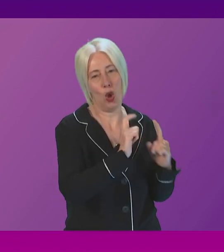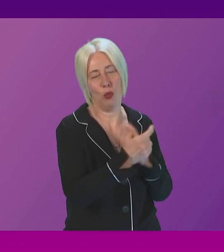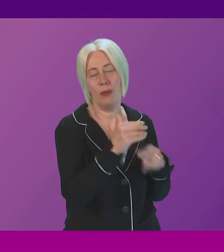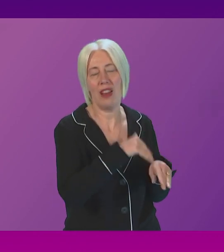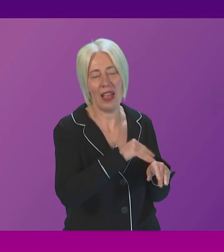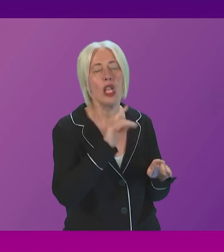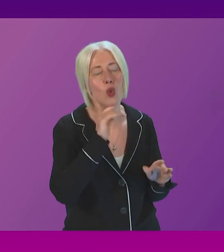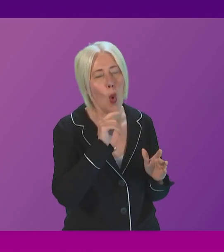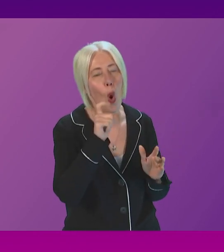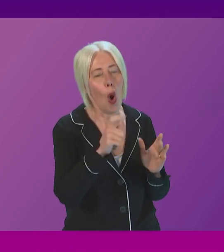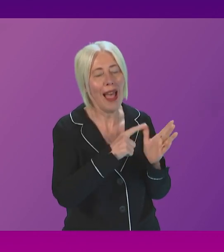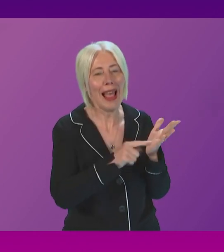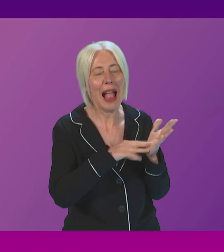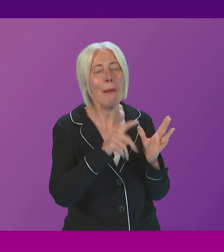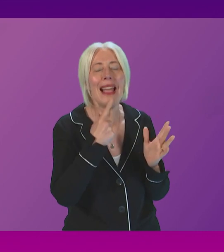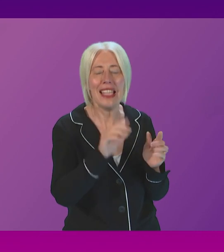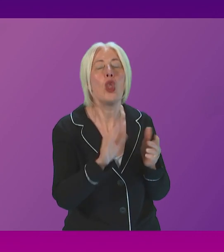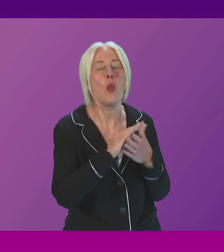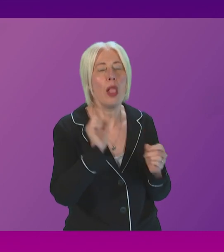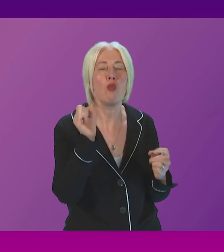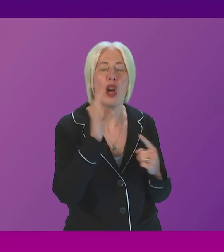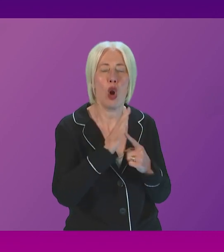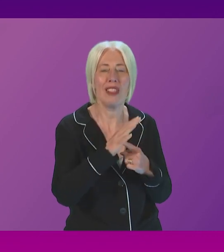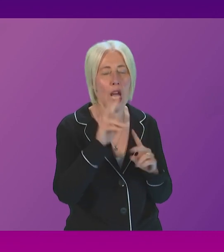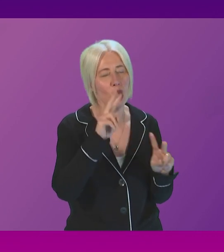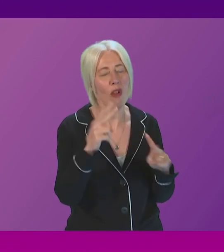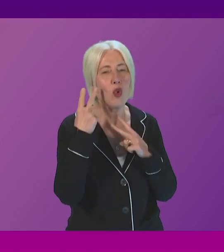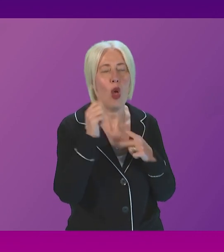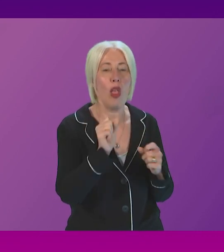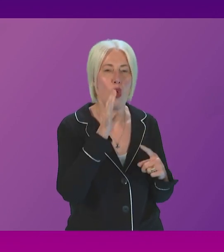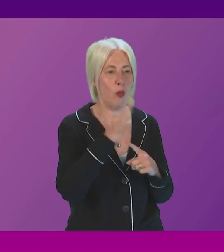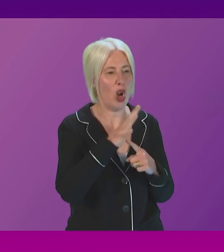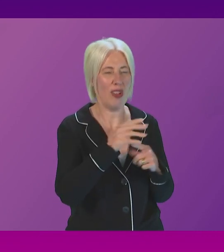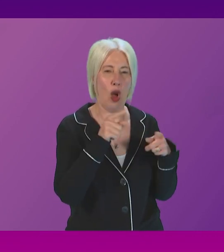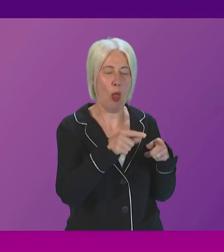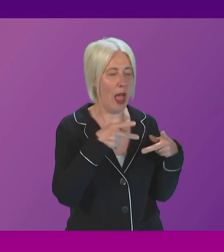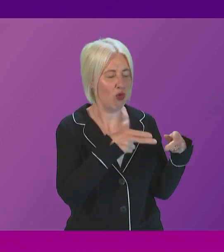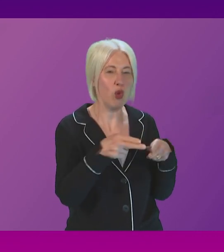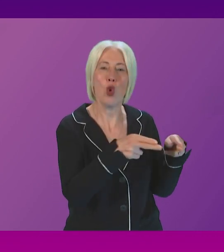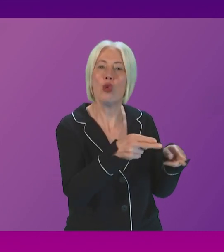to review that route prioritisation matrix, and we will of course ensure that Parliament is updated.